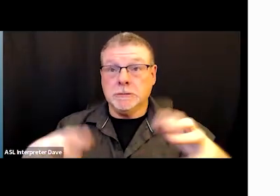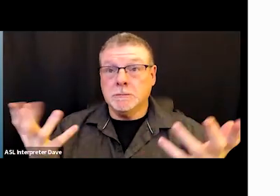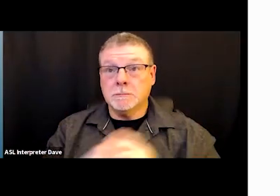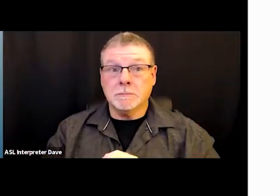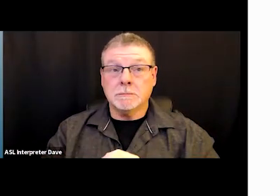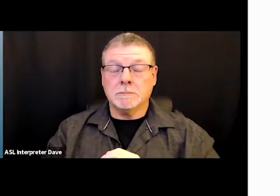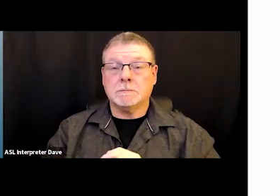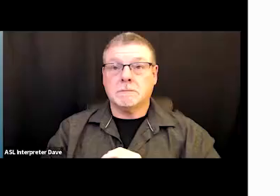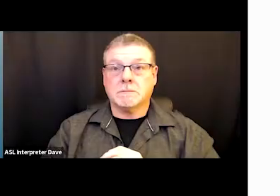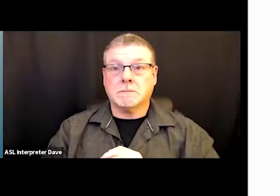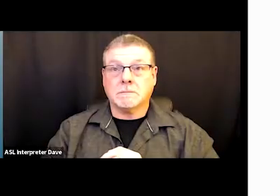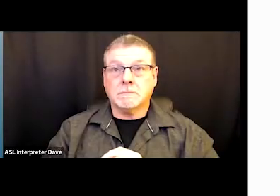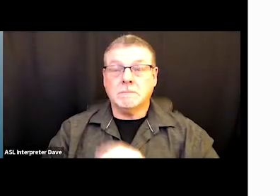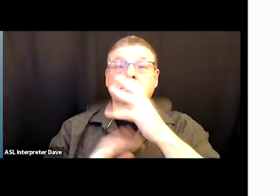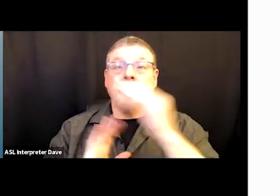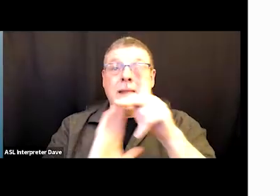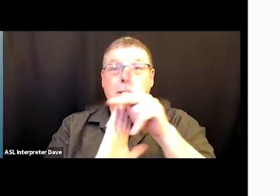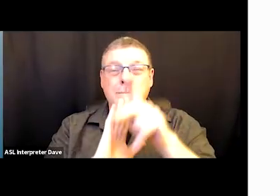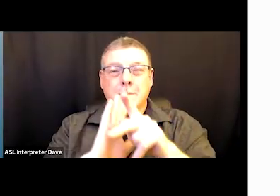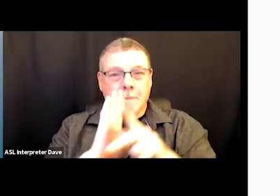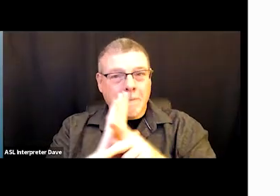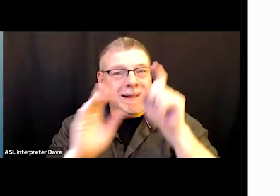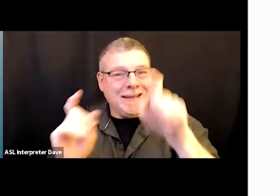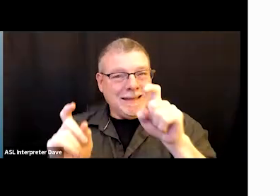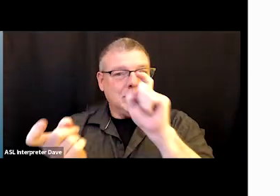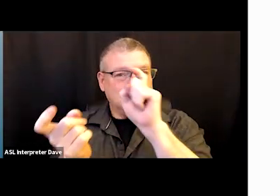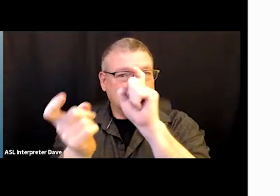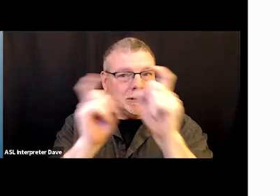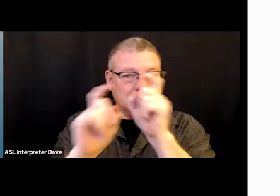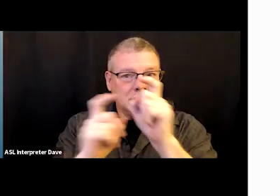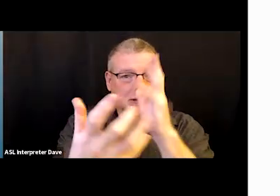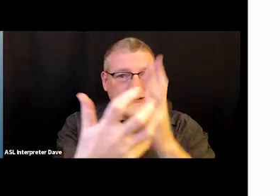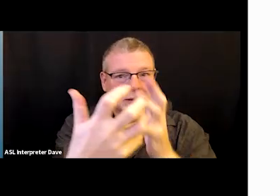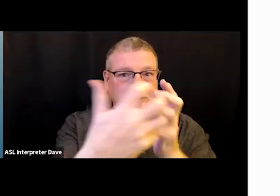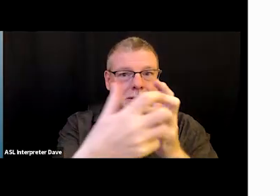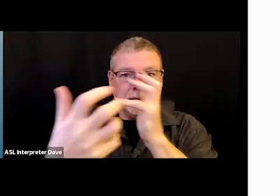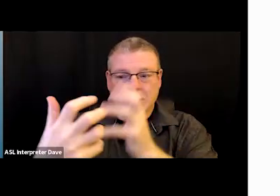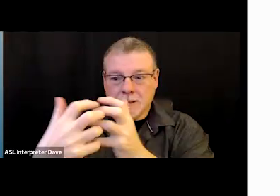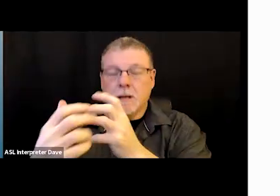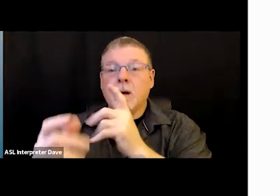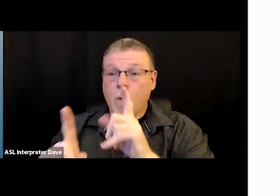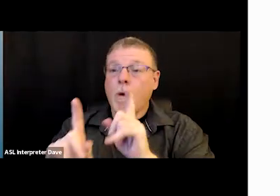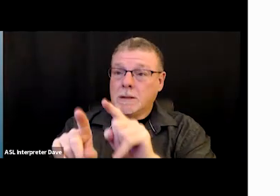And our policies need to account for the difference between a participant who keeps missing their testing window